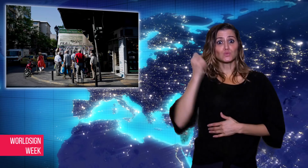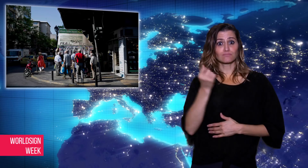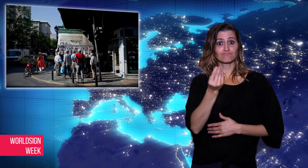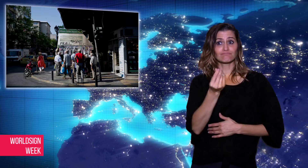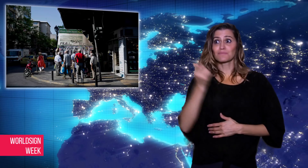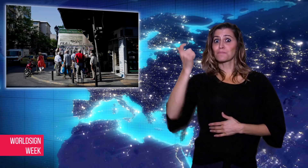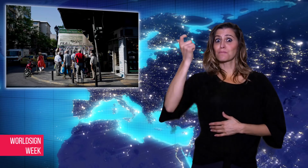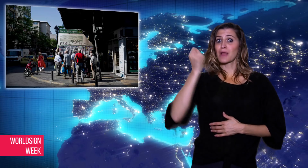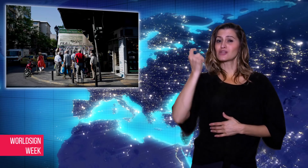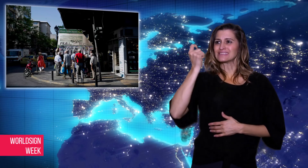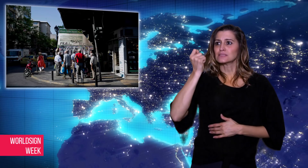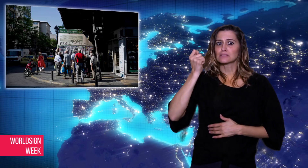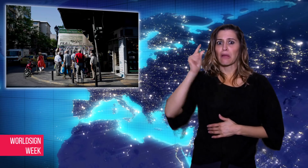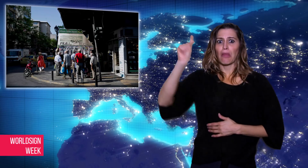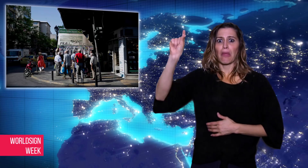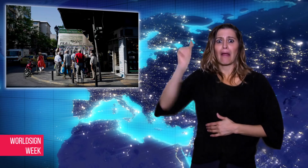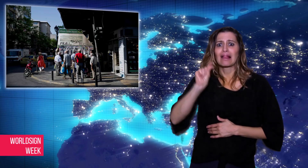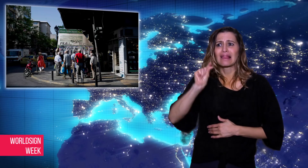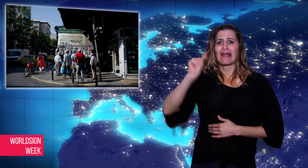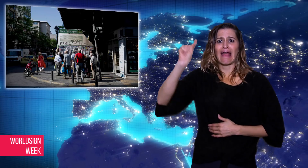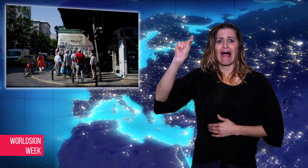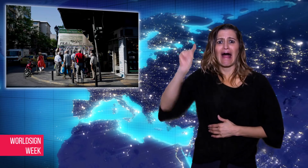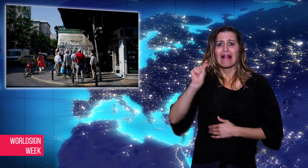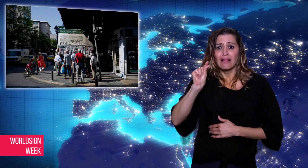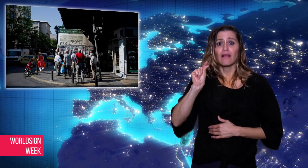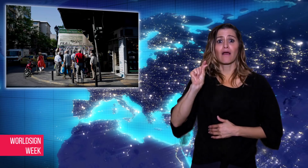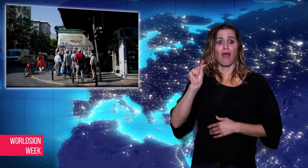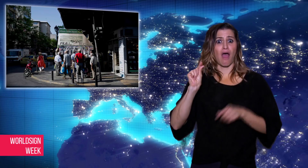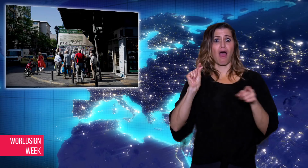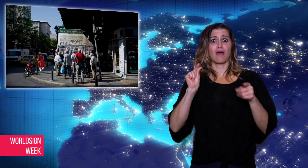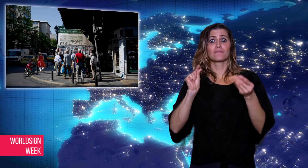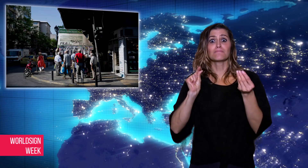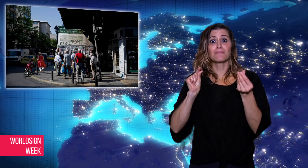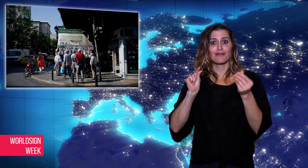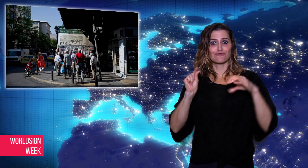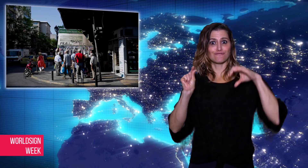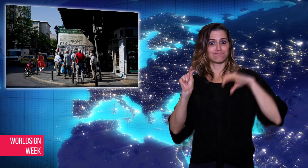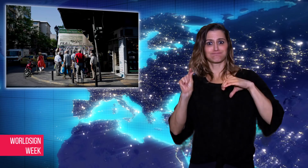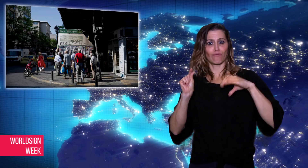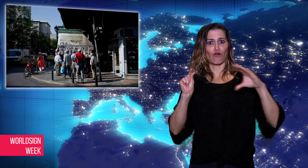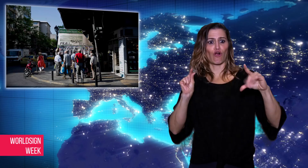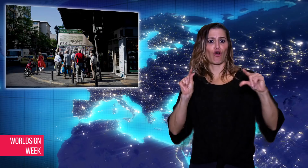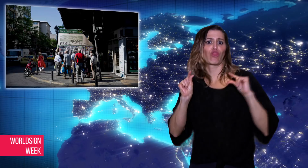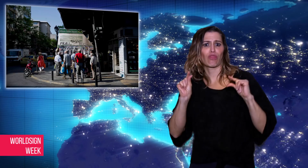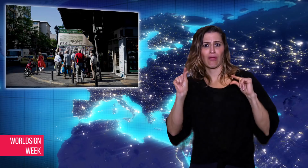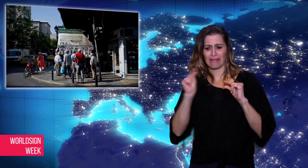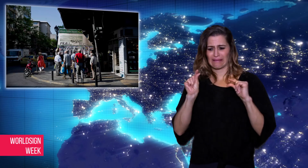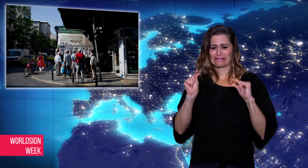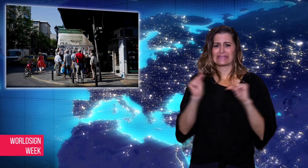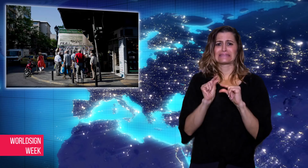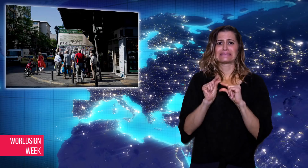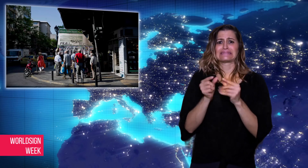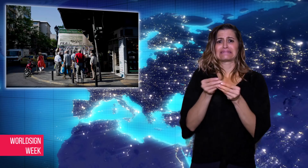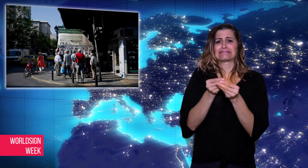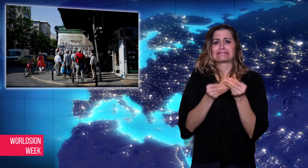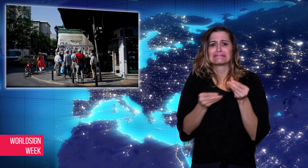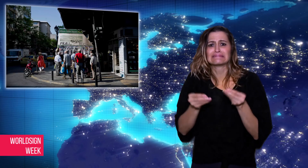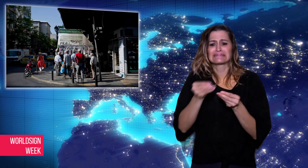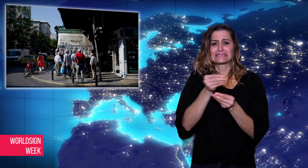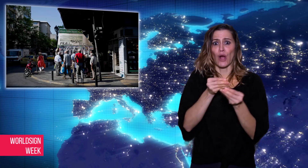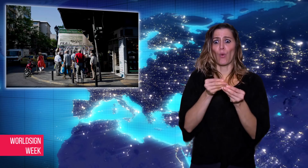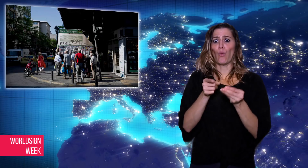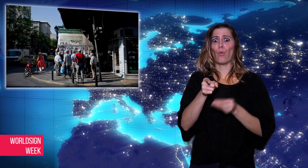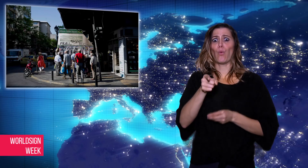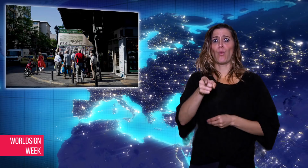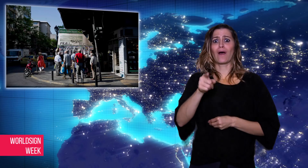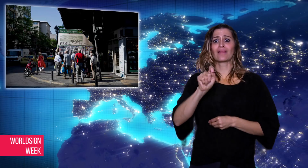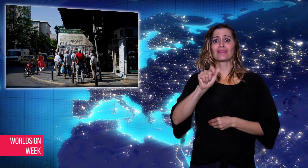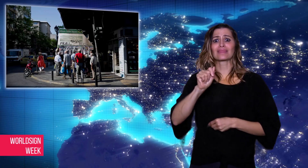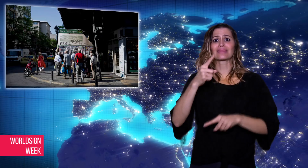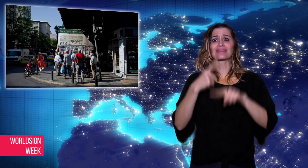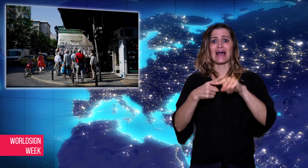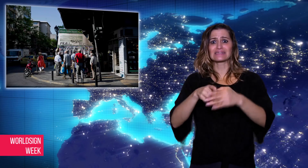higher taxes. The EU Financial Affairs